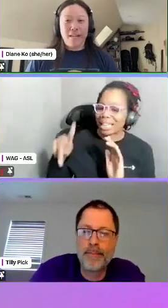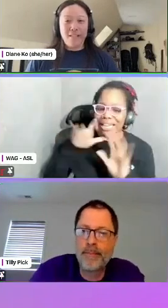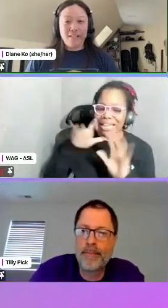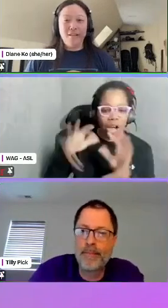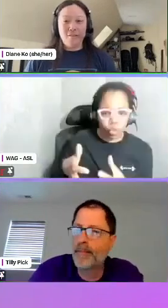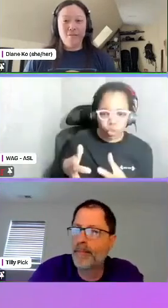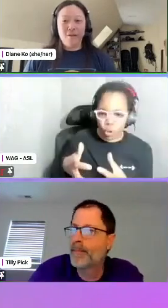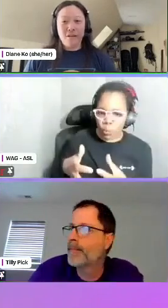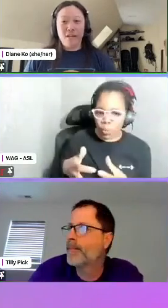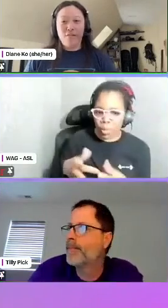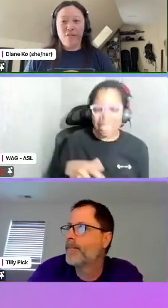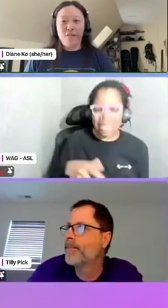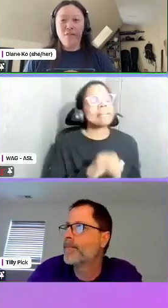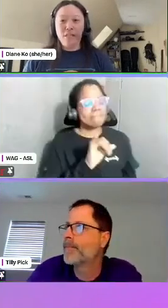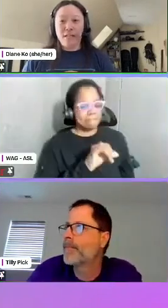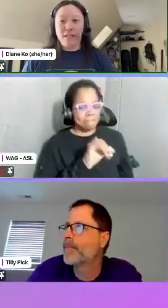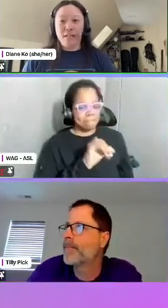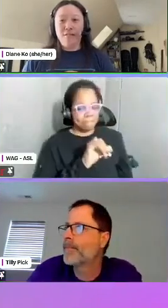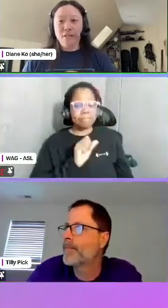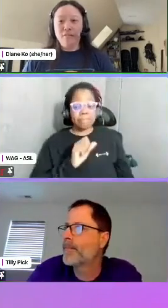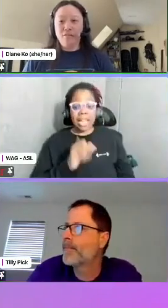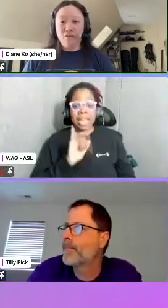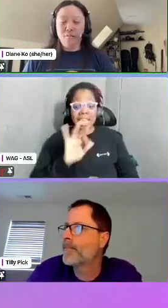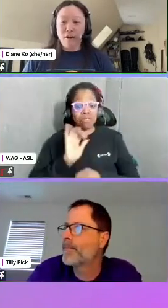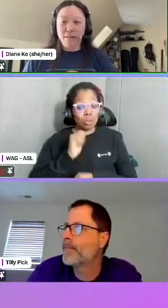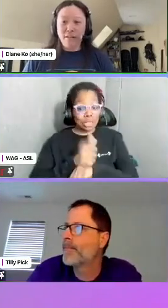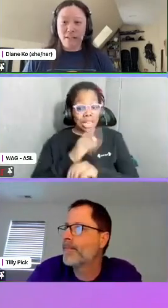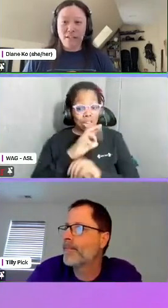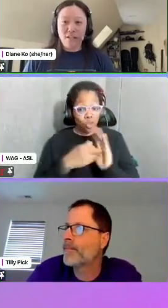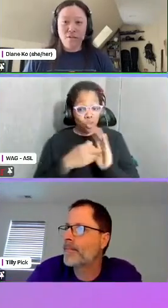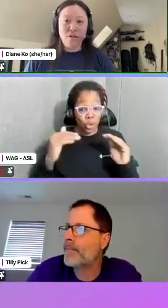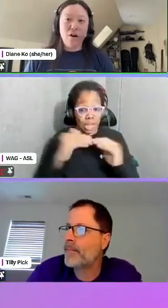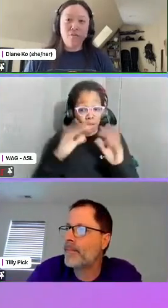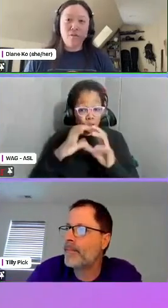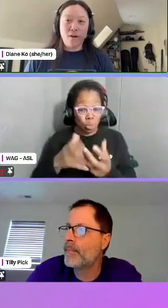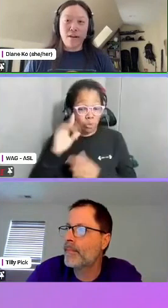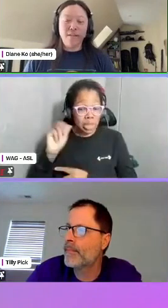can set whatever id you feel like like so it is not going to change every